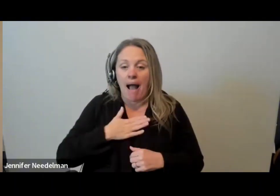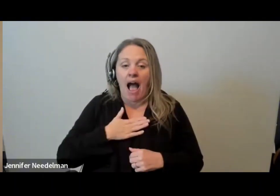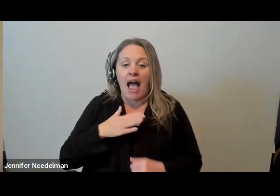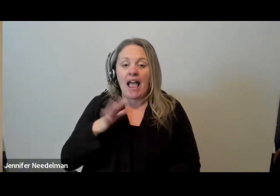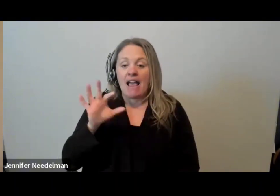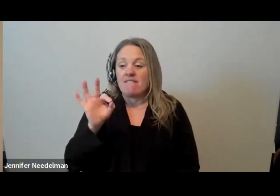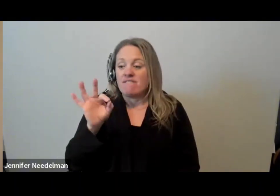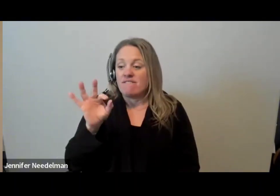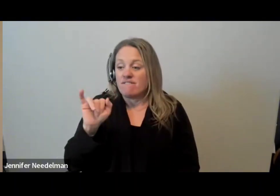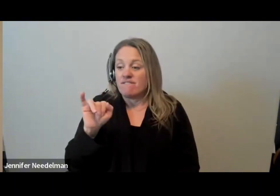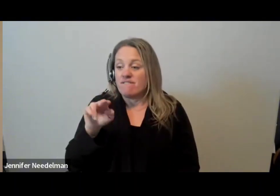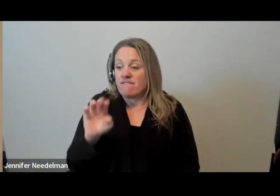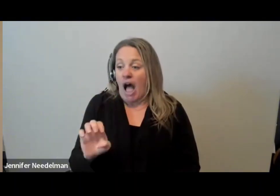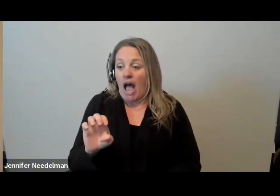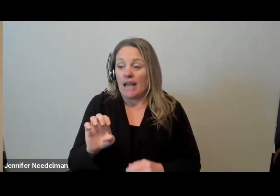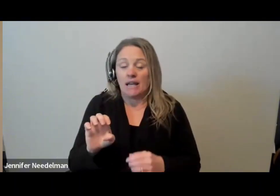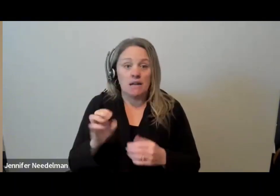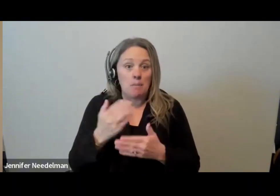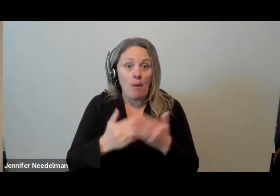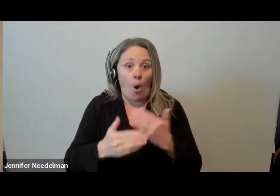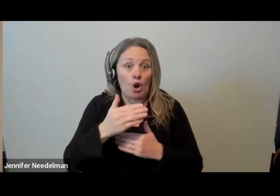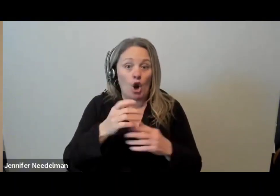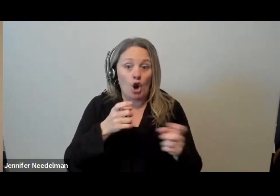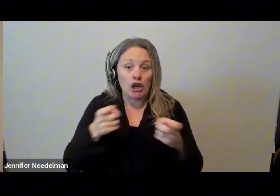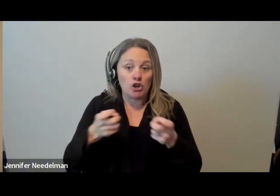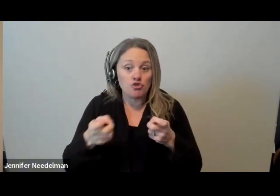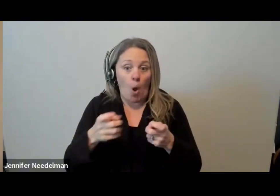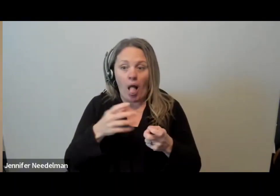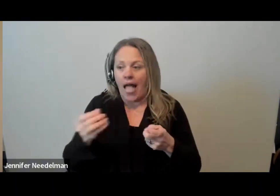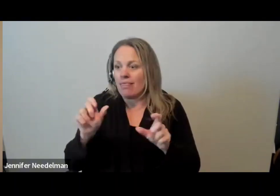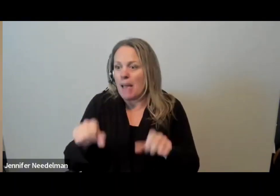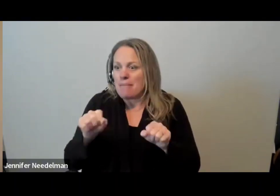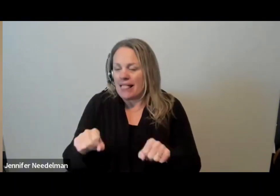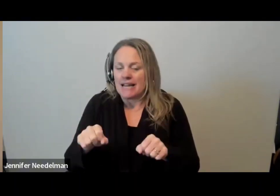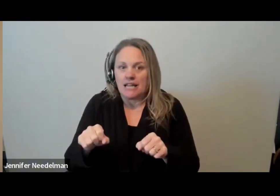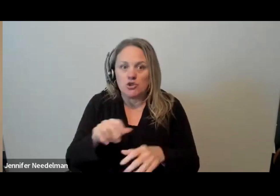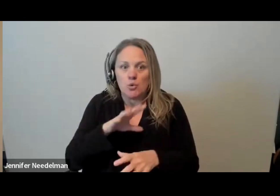and what I really lost was the ability to engage with this art form,